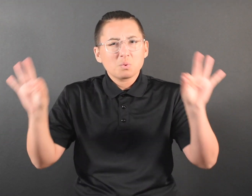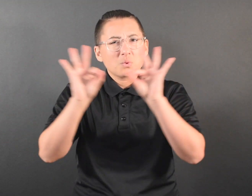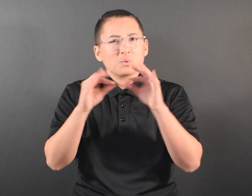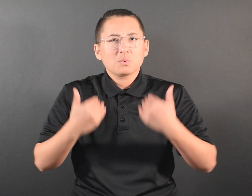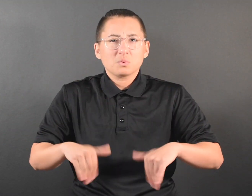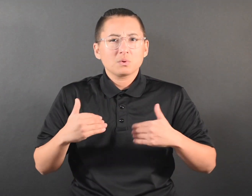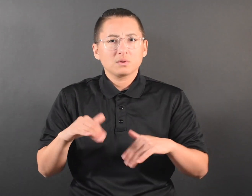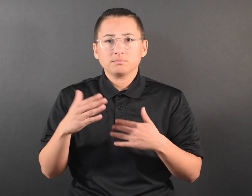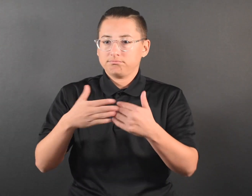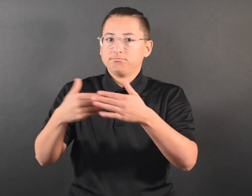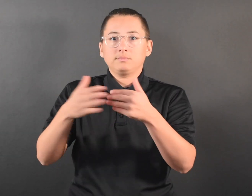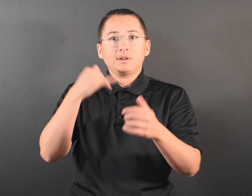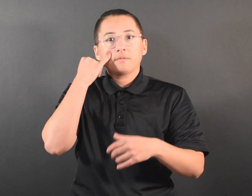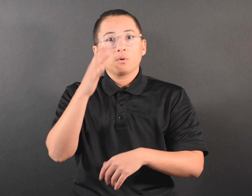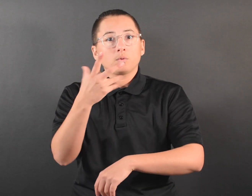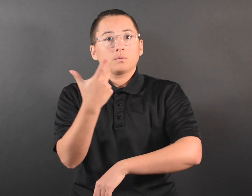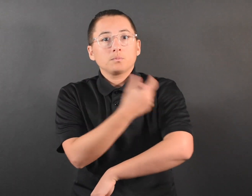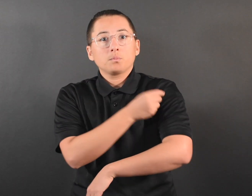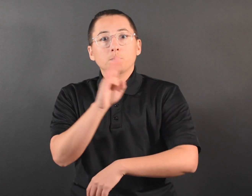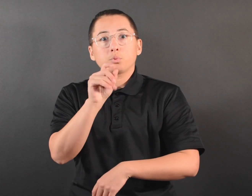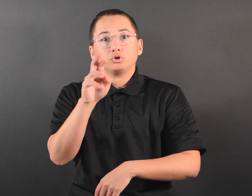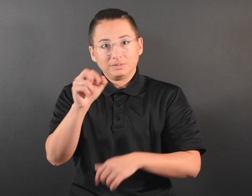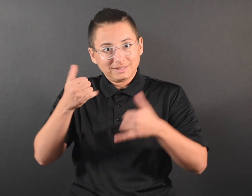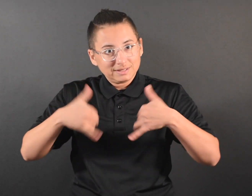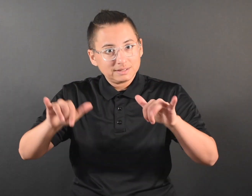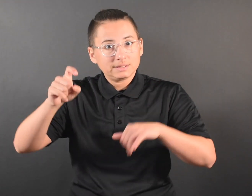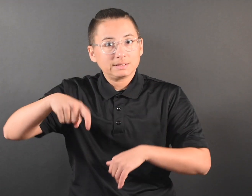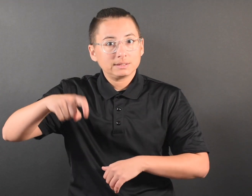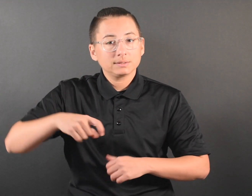Vaccination is still very important even though booster shots are now needed.